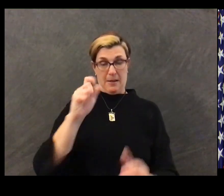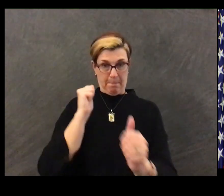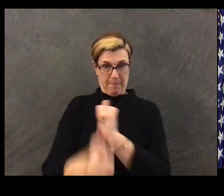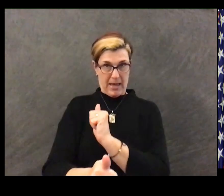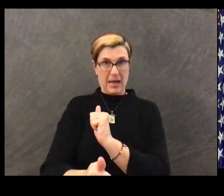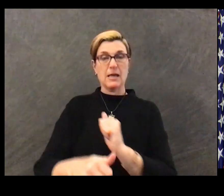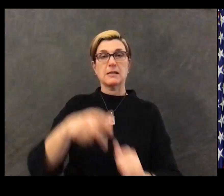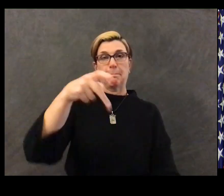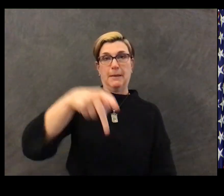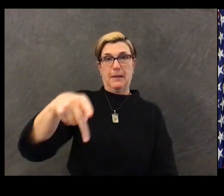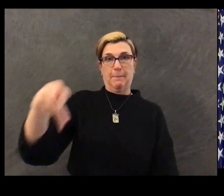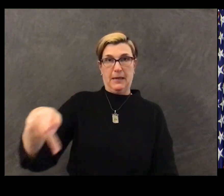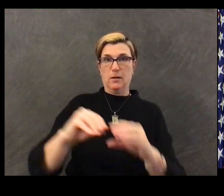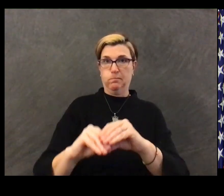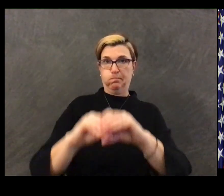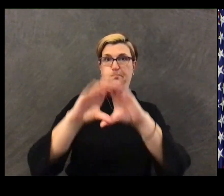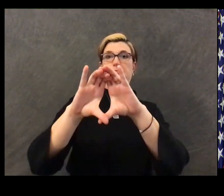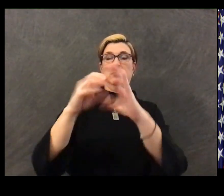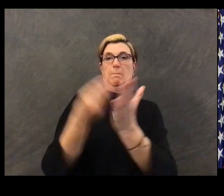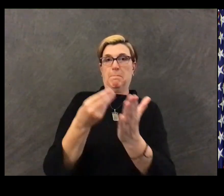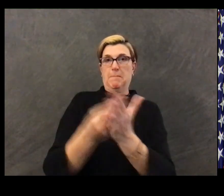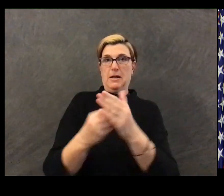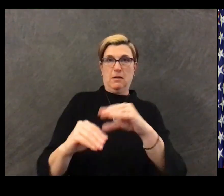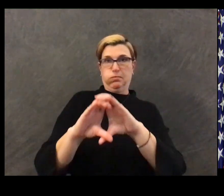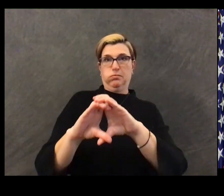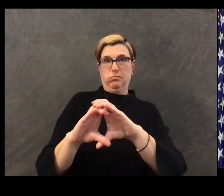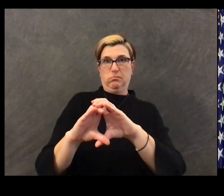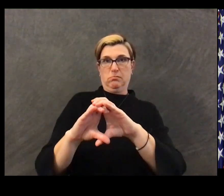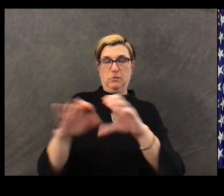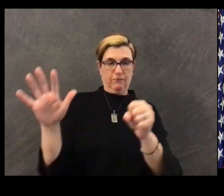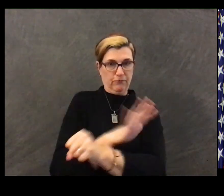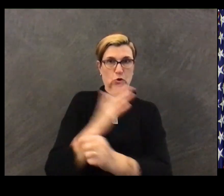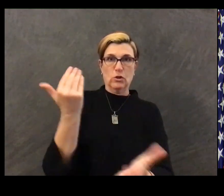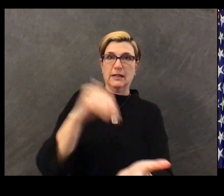program so that millions of additional American workers can keep getting a